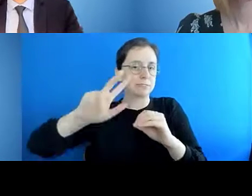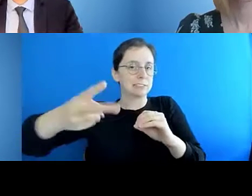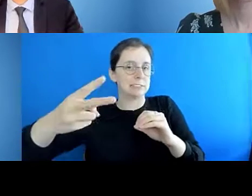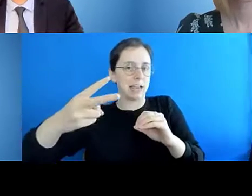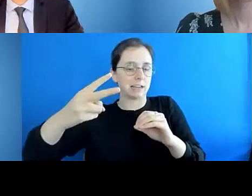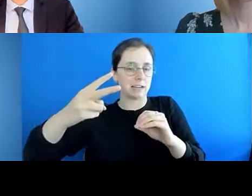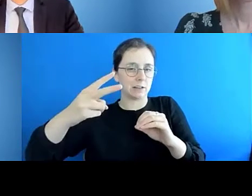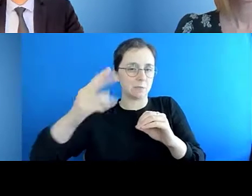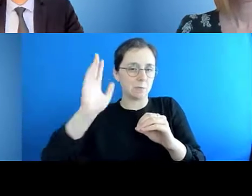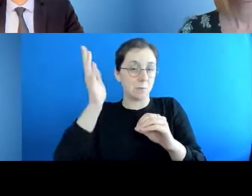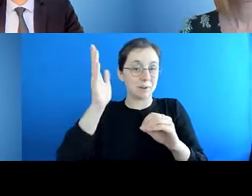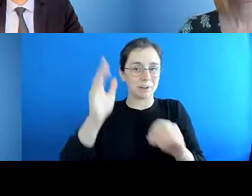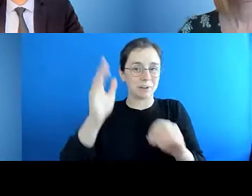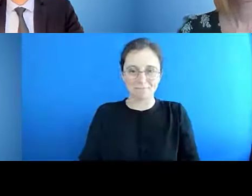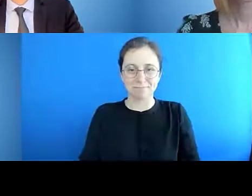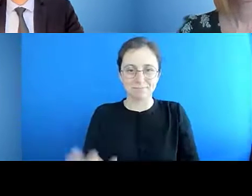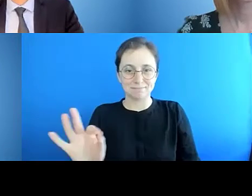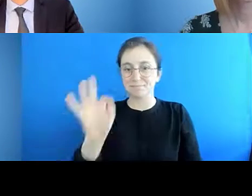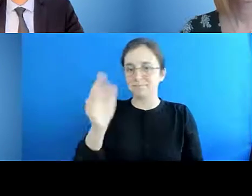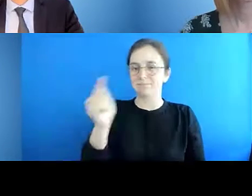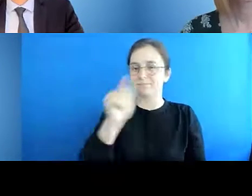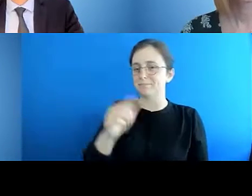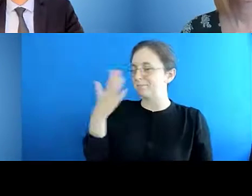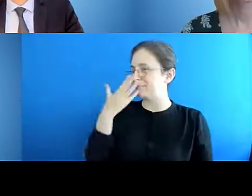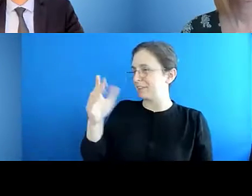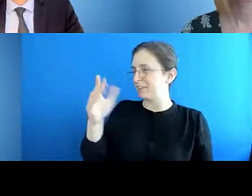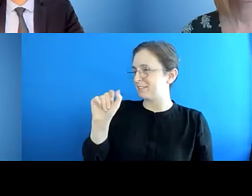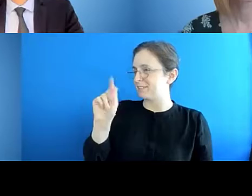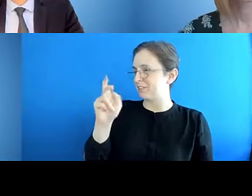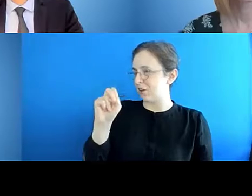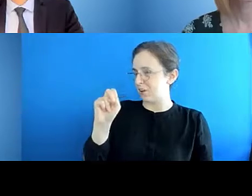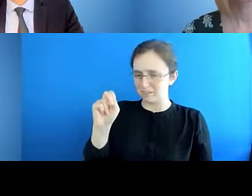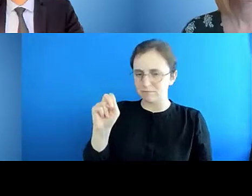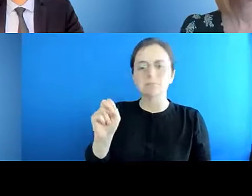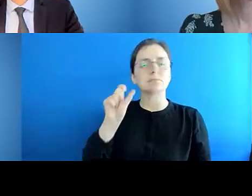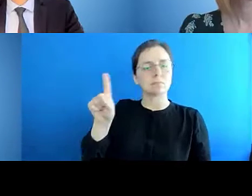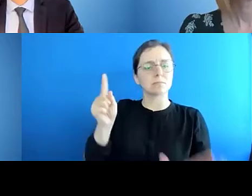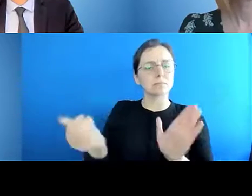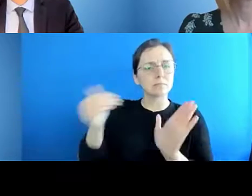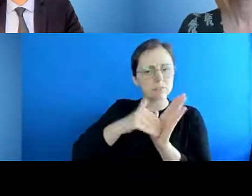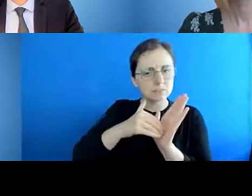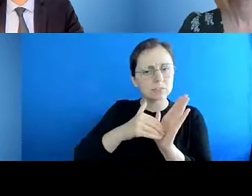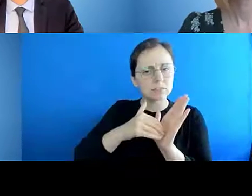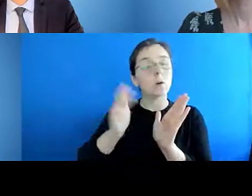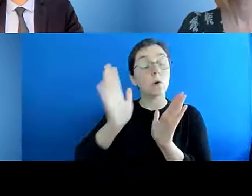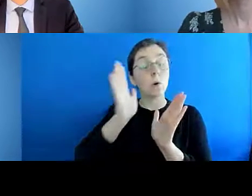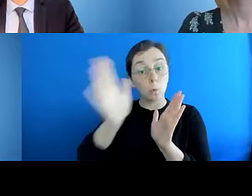Elyse Sullivan: Thanks, Taunton. And another question for you, will there be additional guidance on controlled access